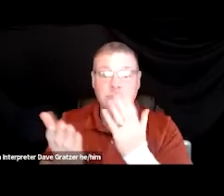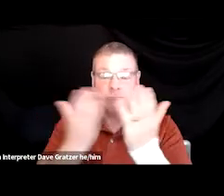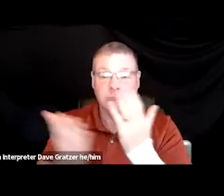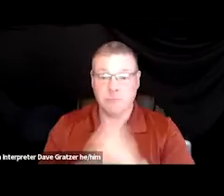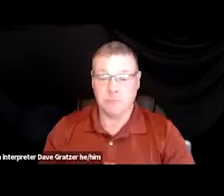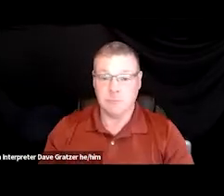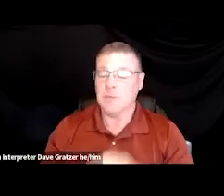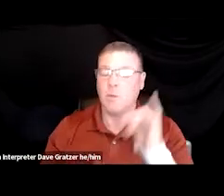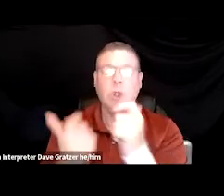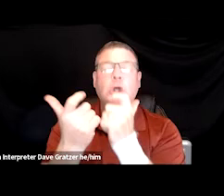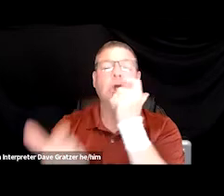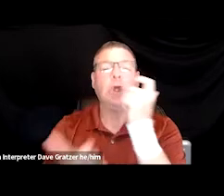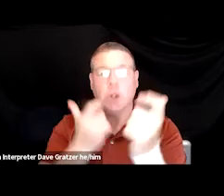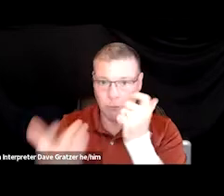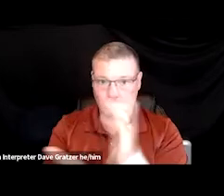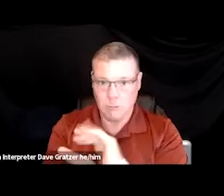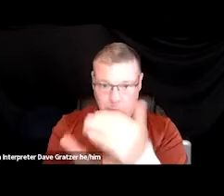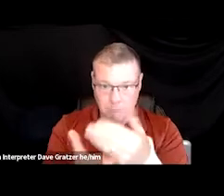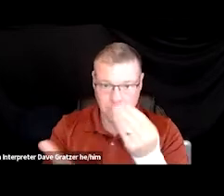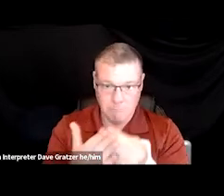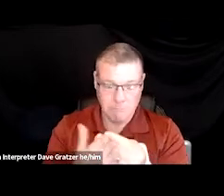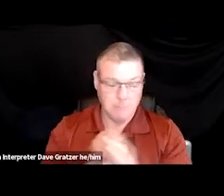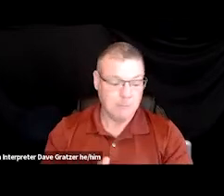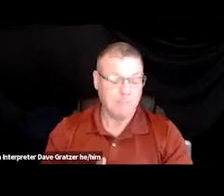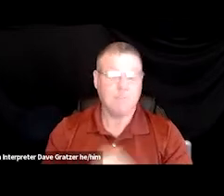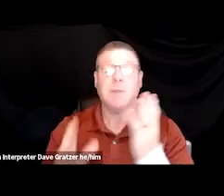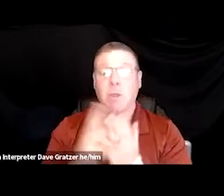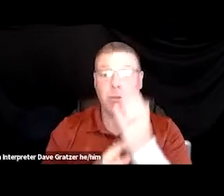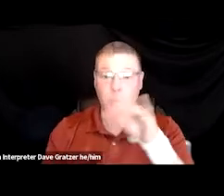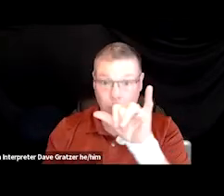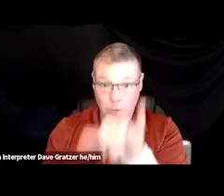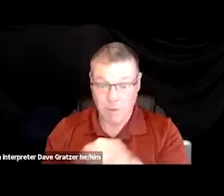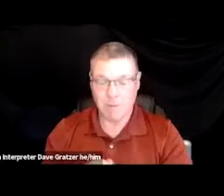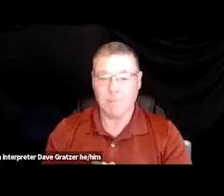which was a huge amount of funds. Through that initiative we were able